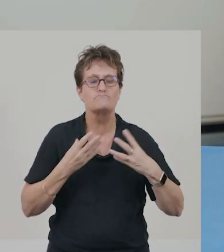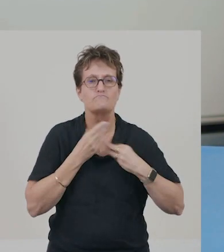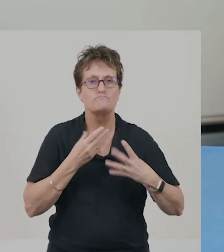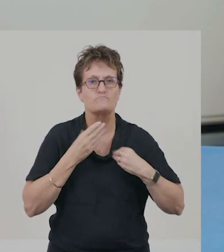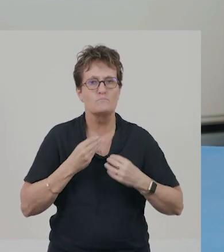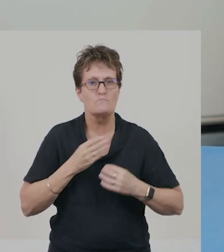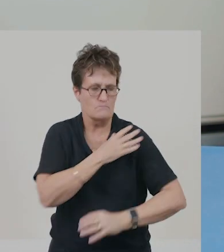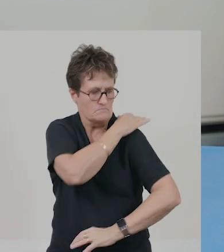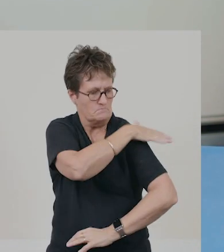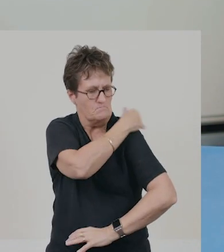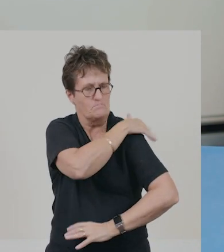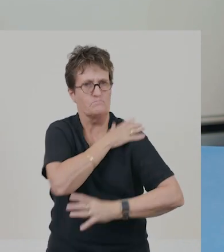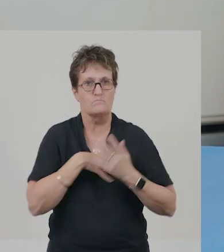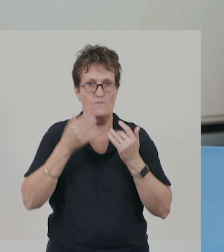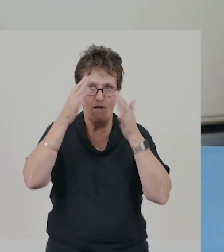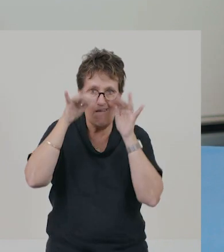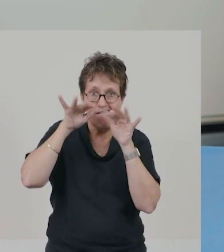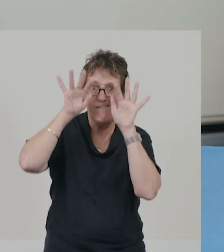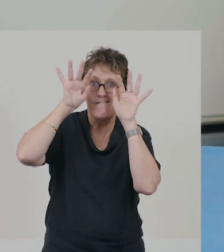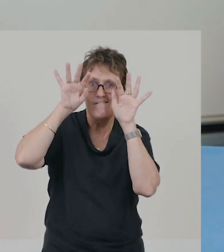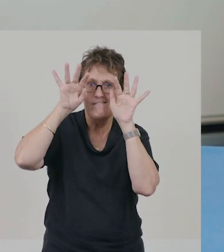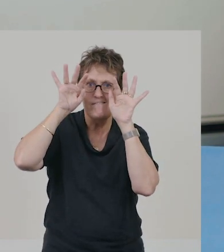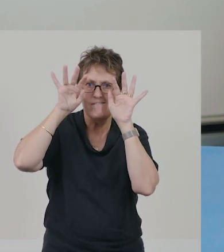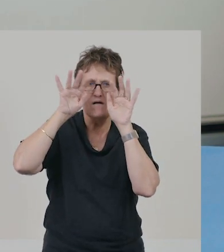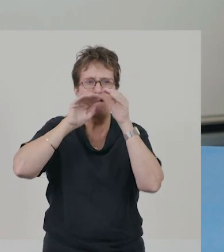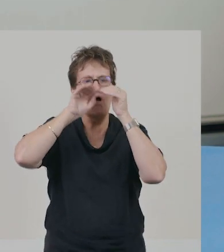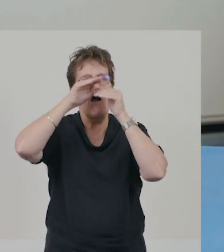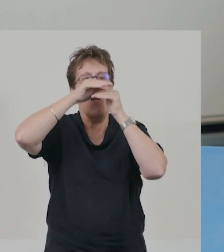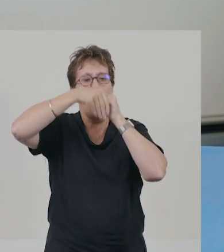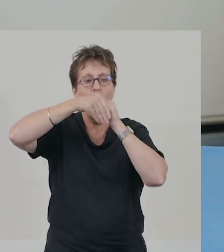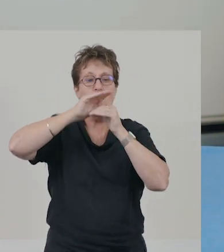I have long, bushy eyelashes. I have an outer and inner eyelid.